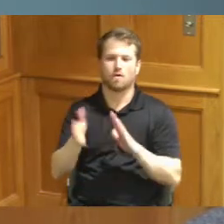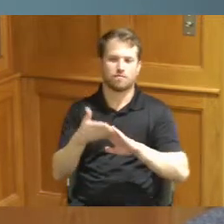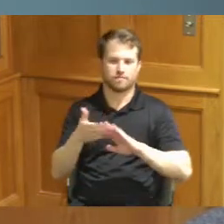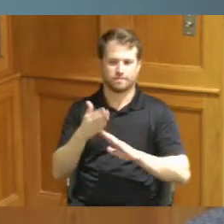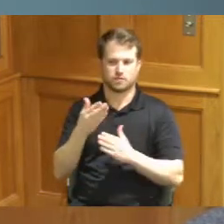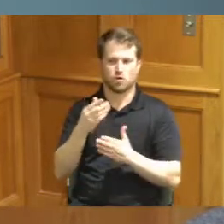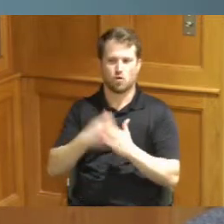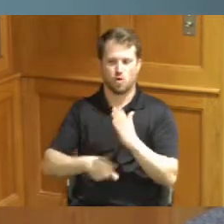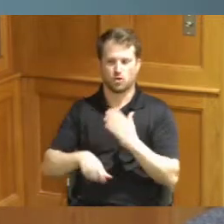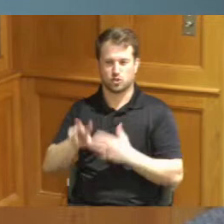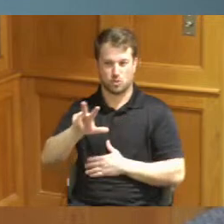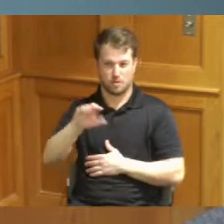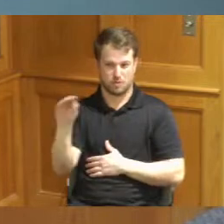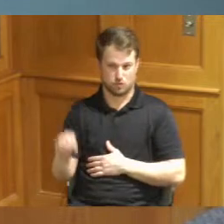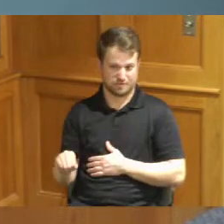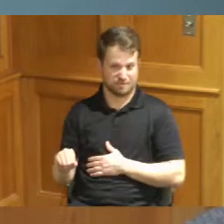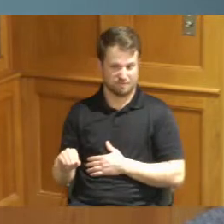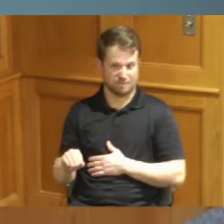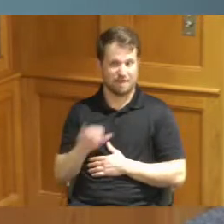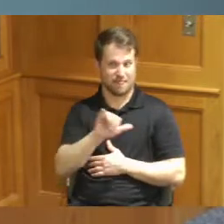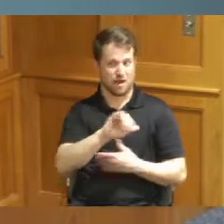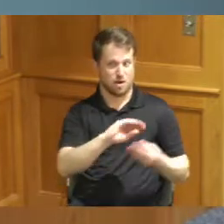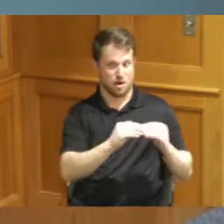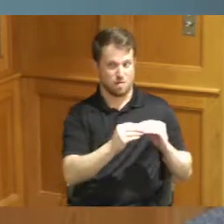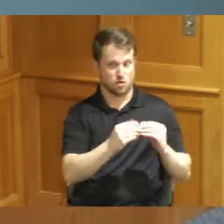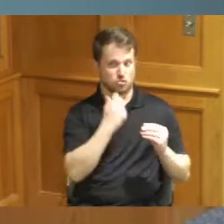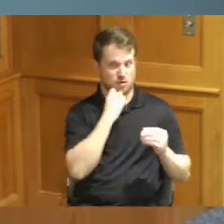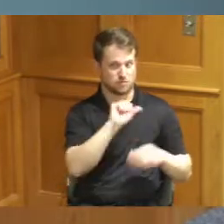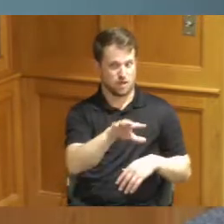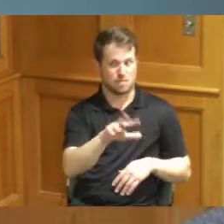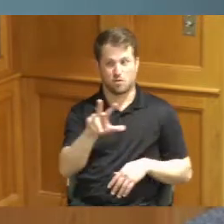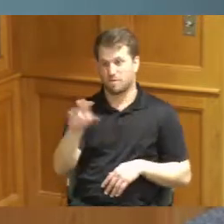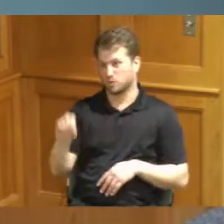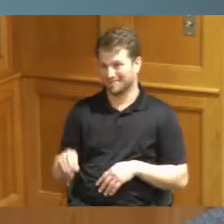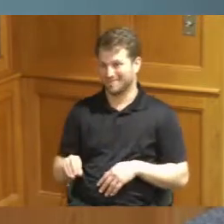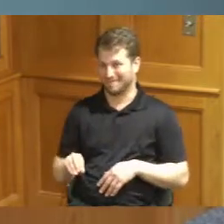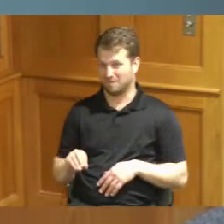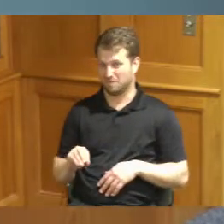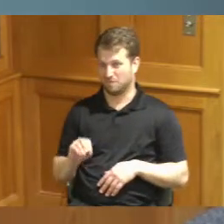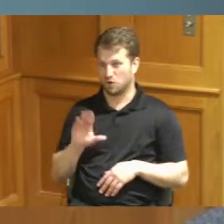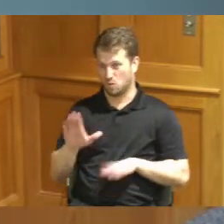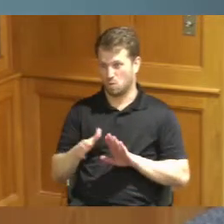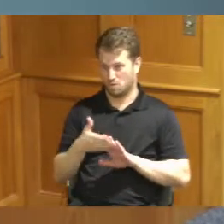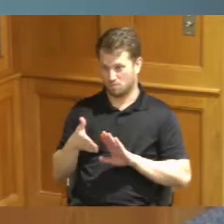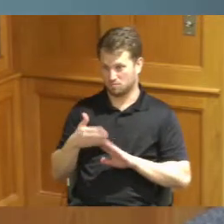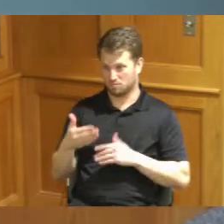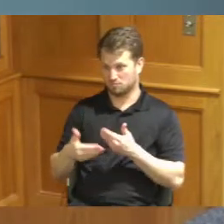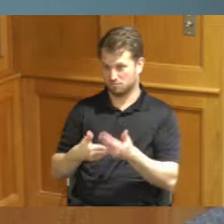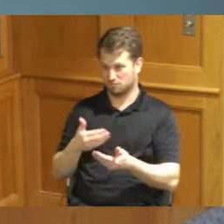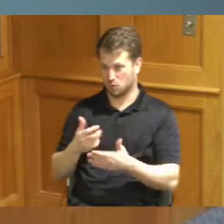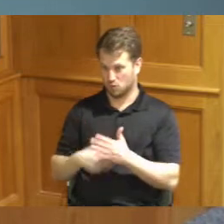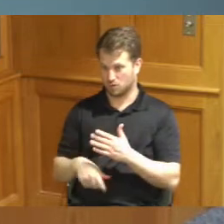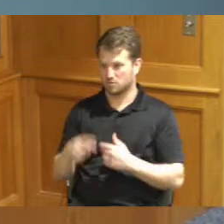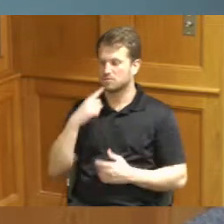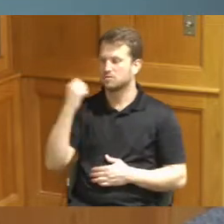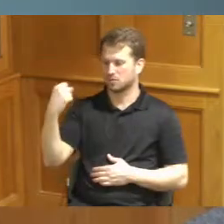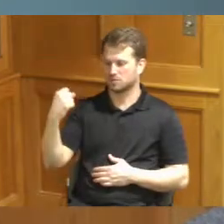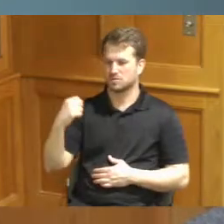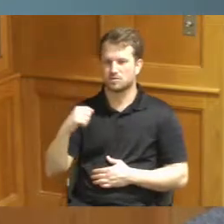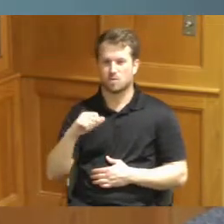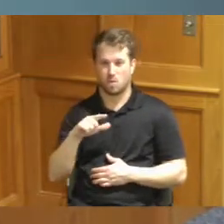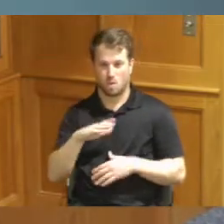three percent of that number is yes okay and where is is that on the graph